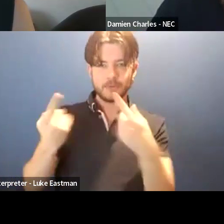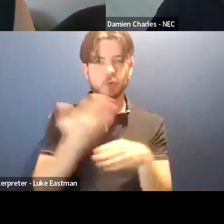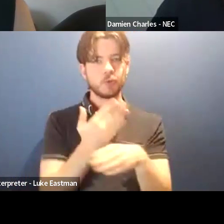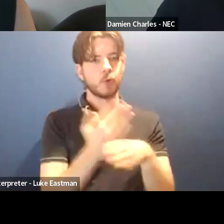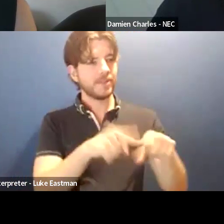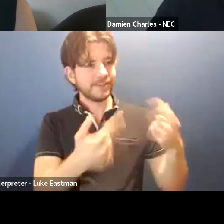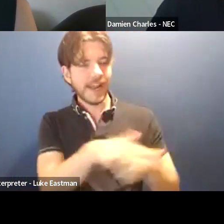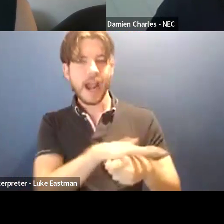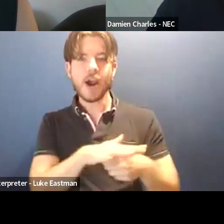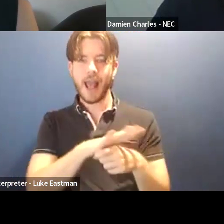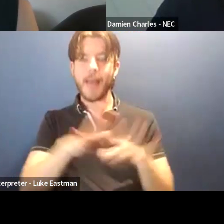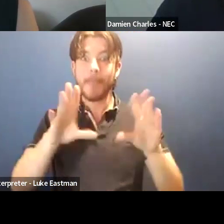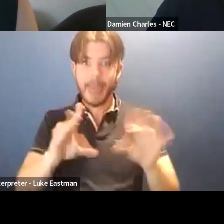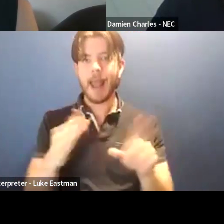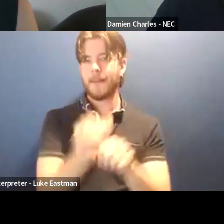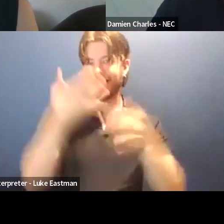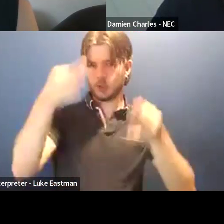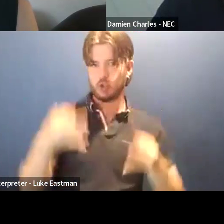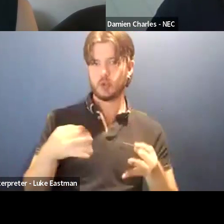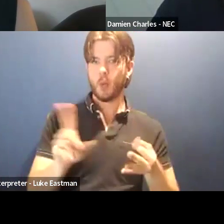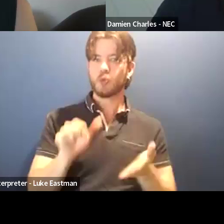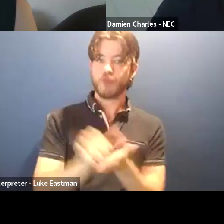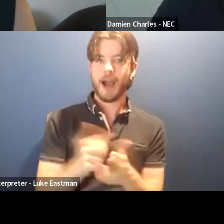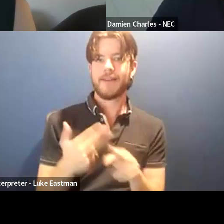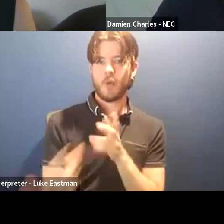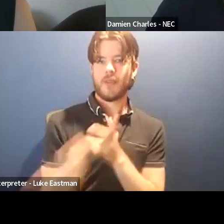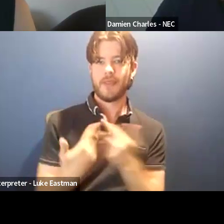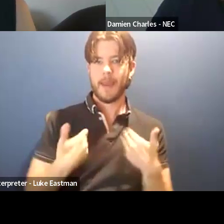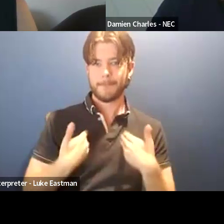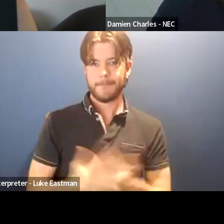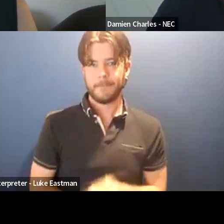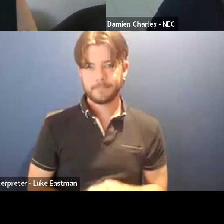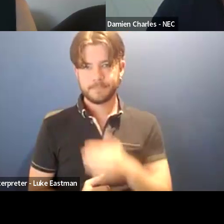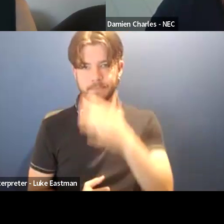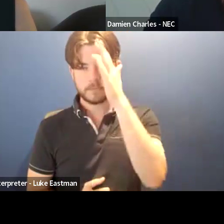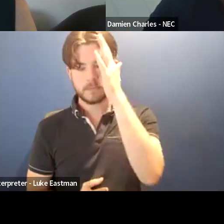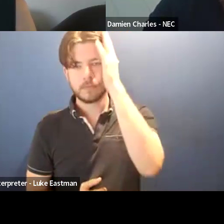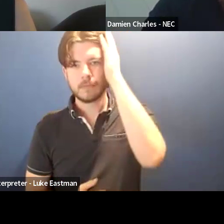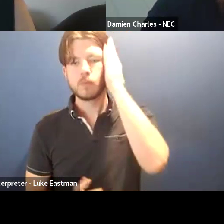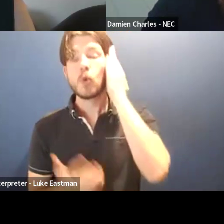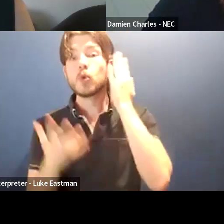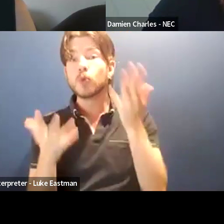what what suits them. So I think it's the provision of the